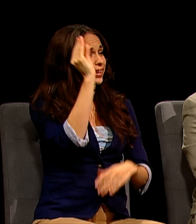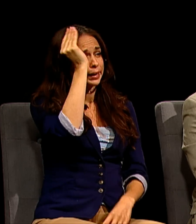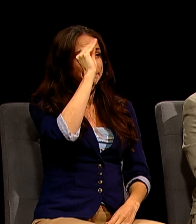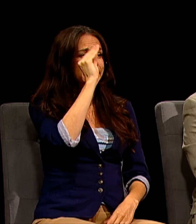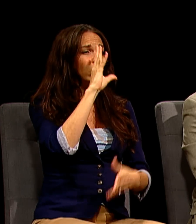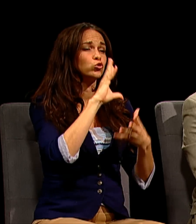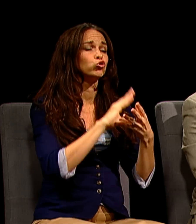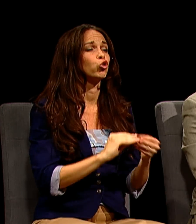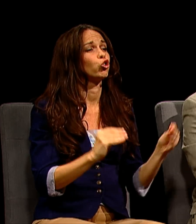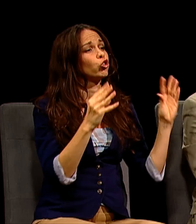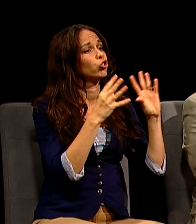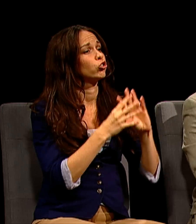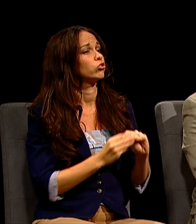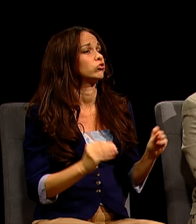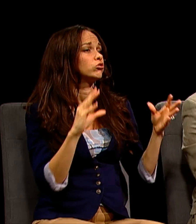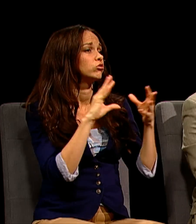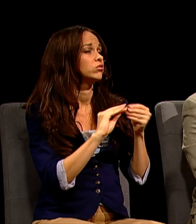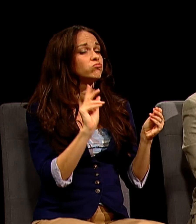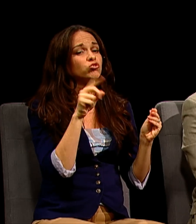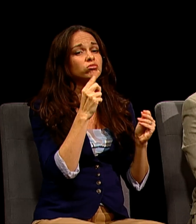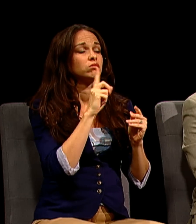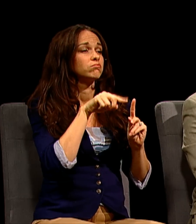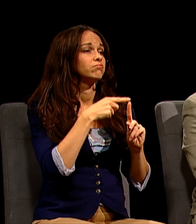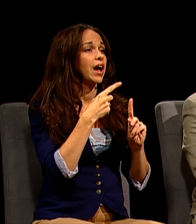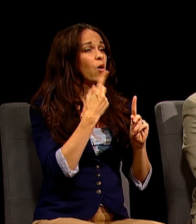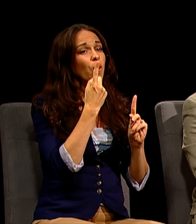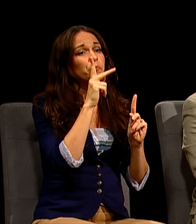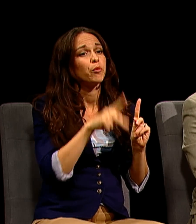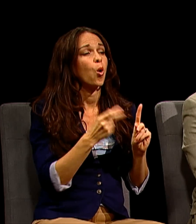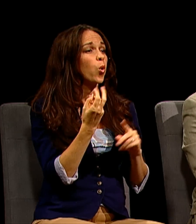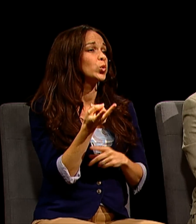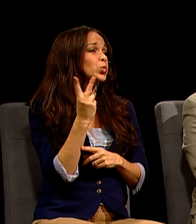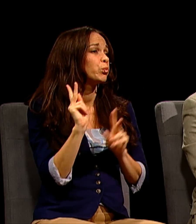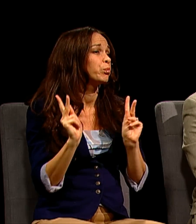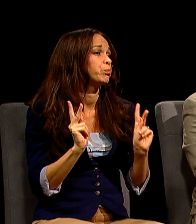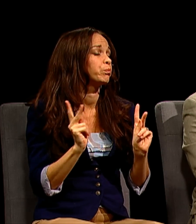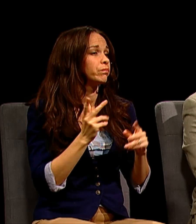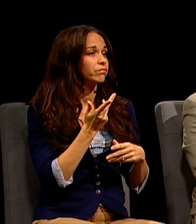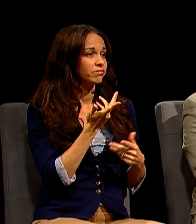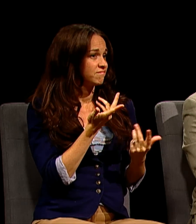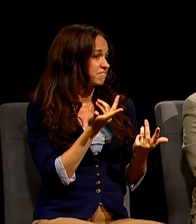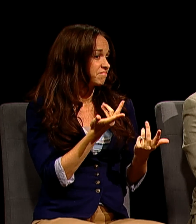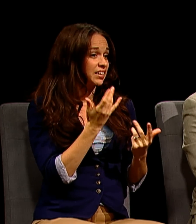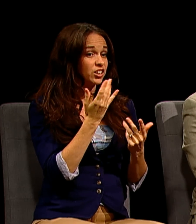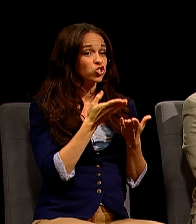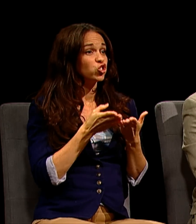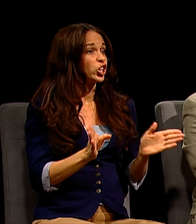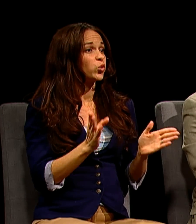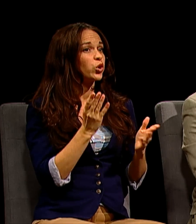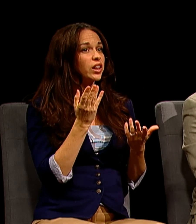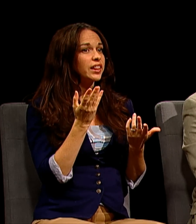It is sometimes just about a person or two and generally if it's a good one it's not a famous person.